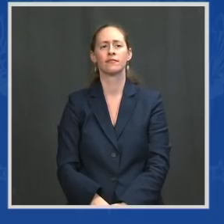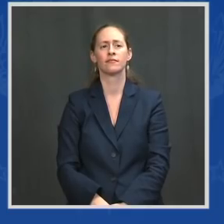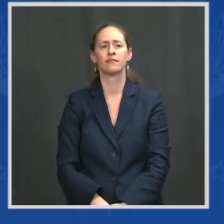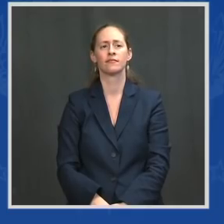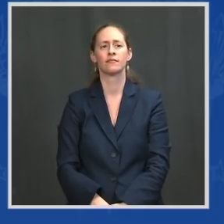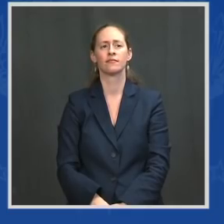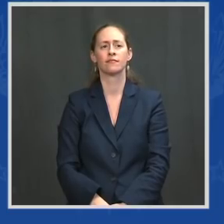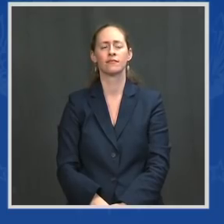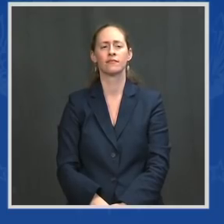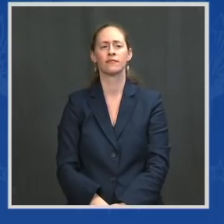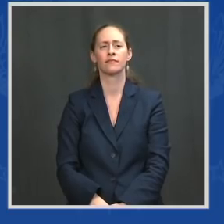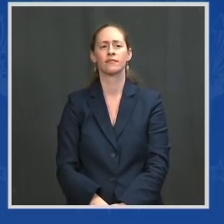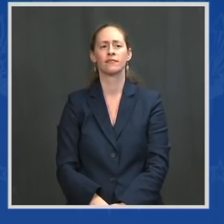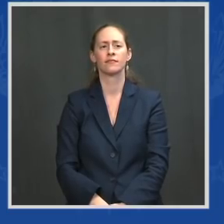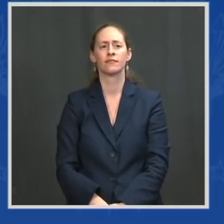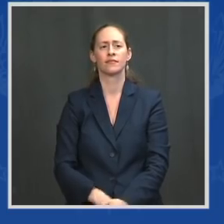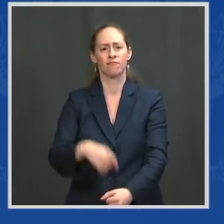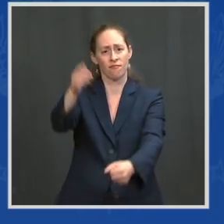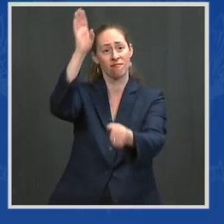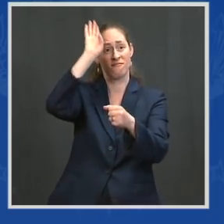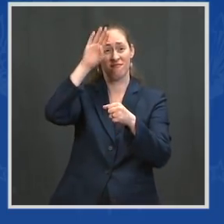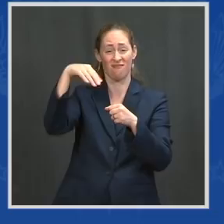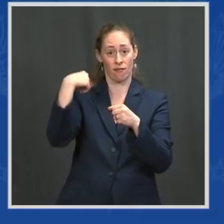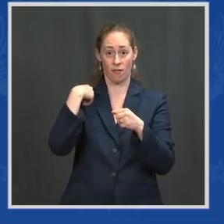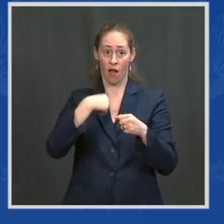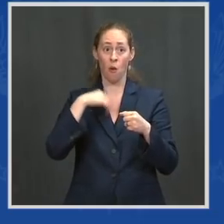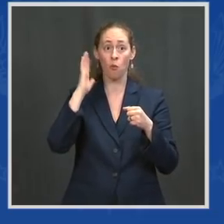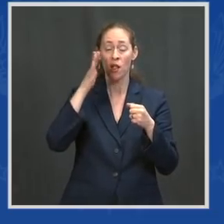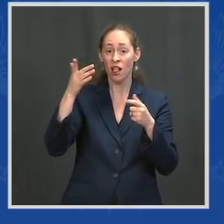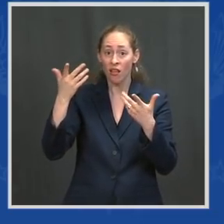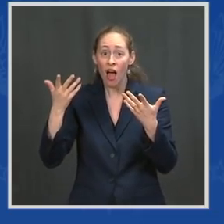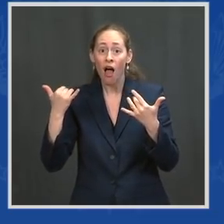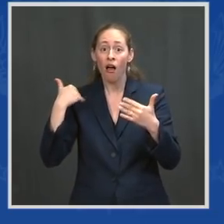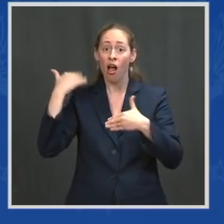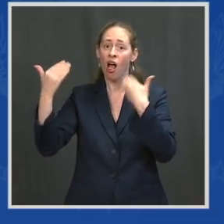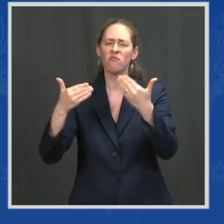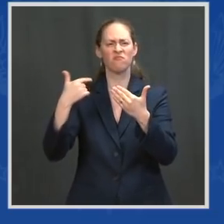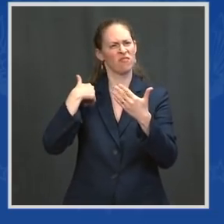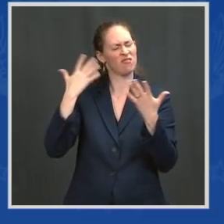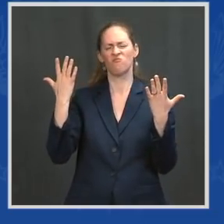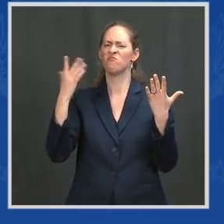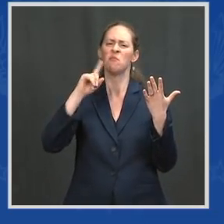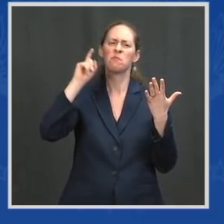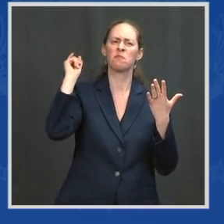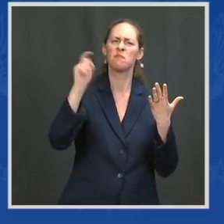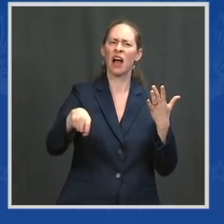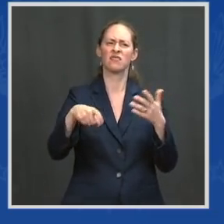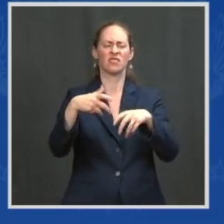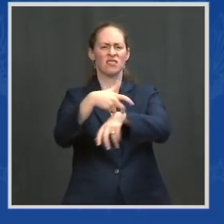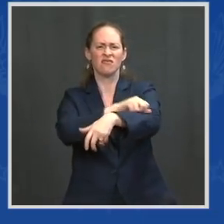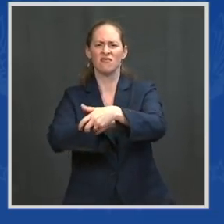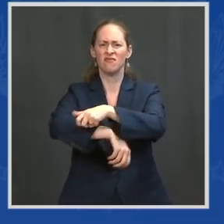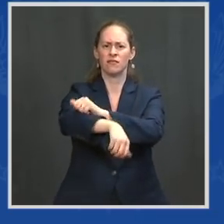in the way of me being here today, of me being anywhere to have an audience with someone who could help.